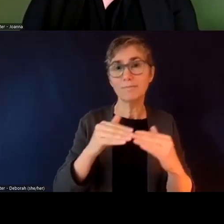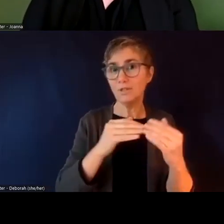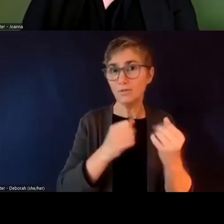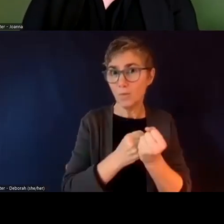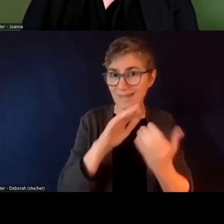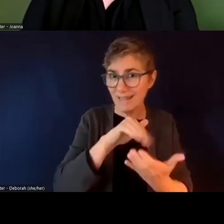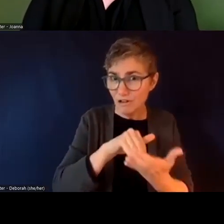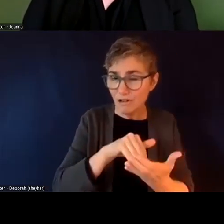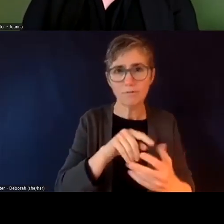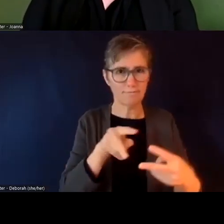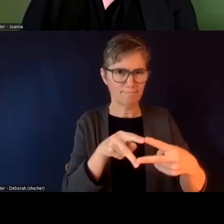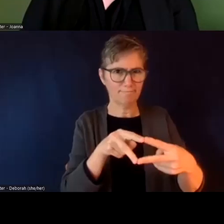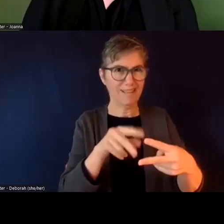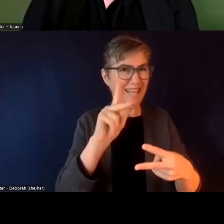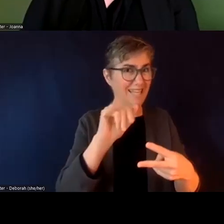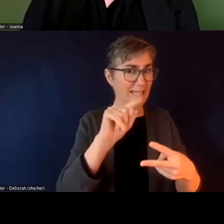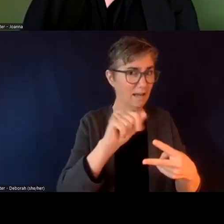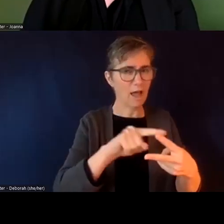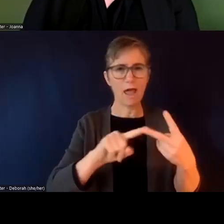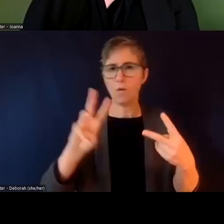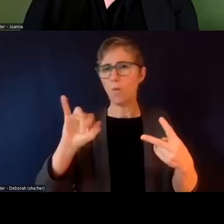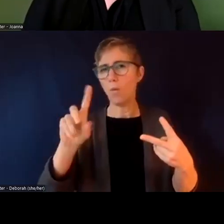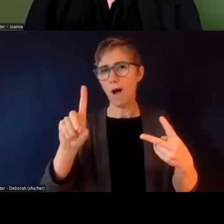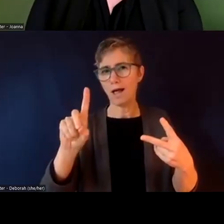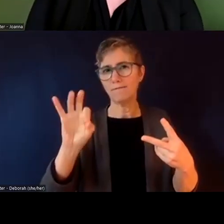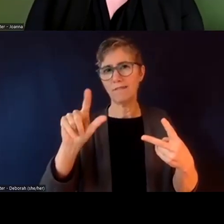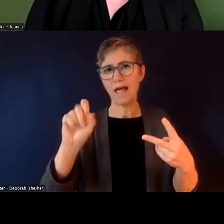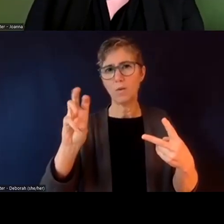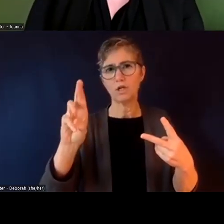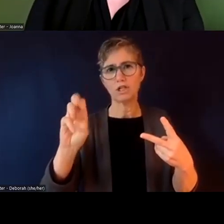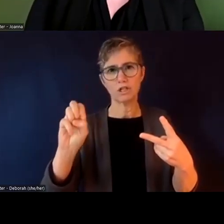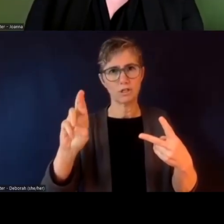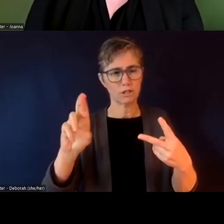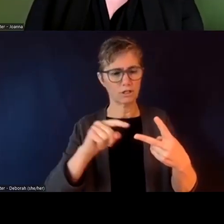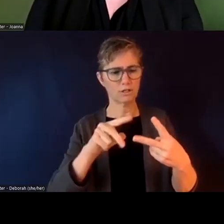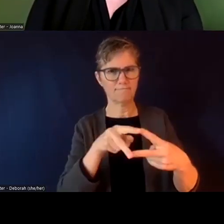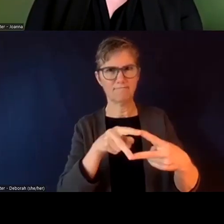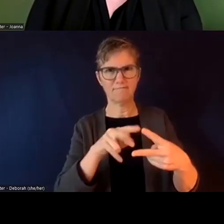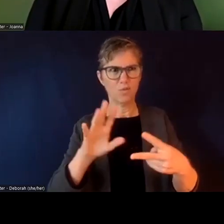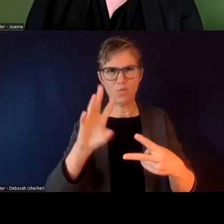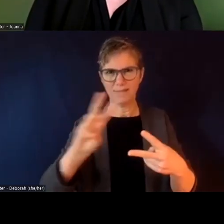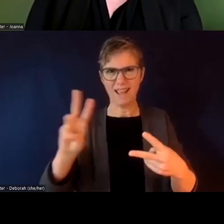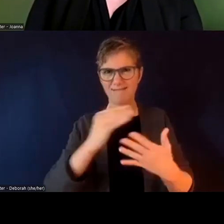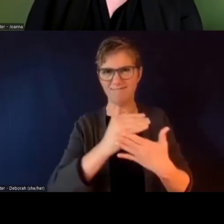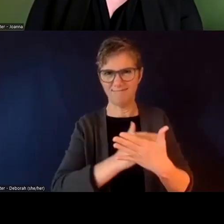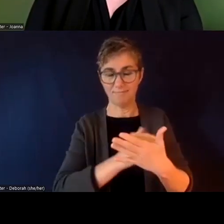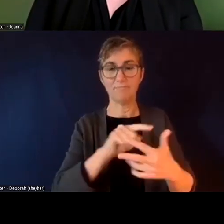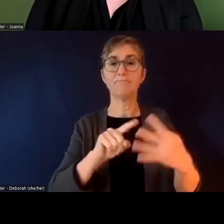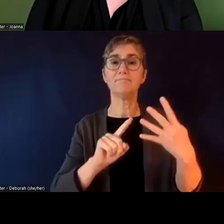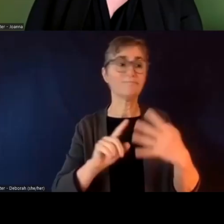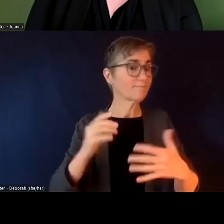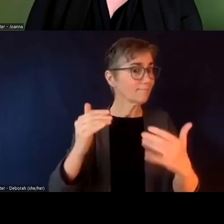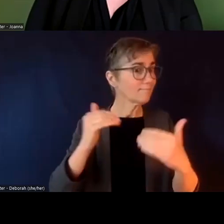the Kiva Center and Wildflower, their websites are there. The Mass Substance Use Helpline is there.